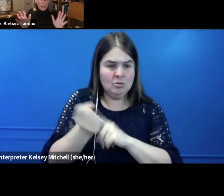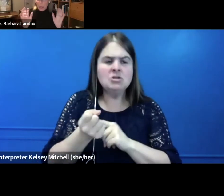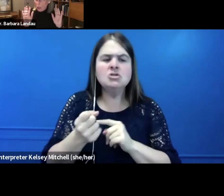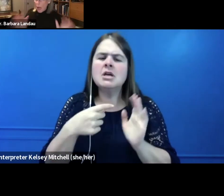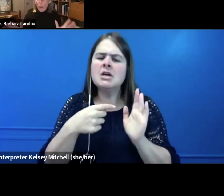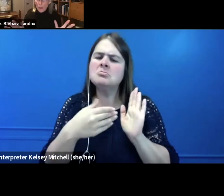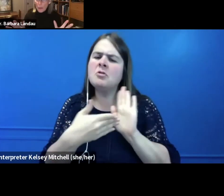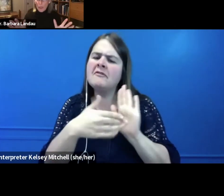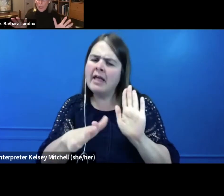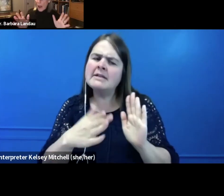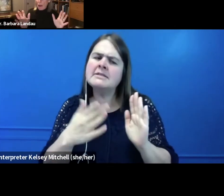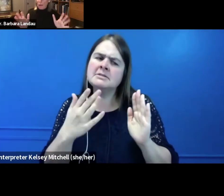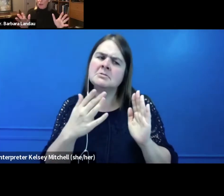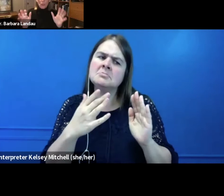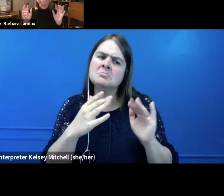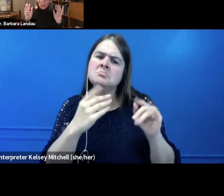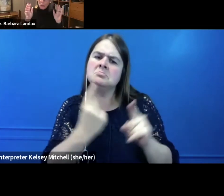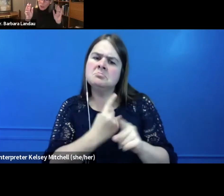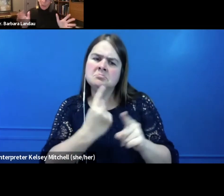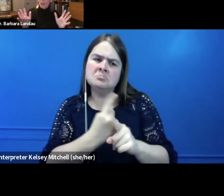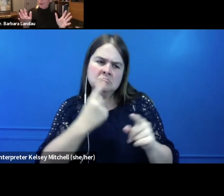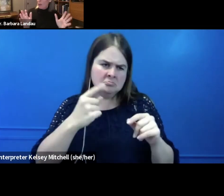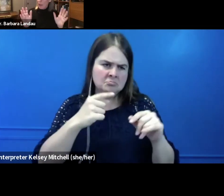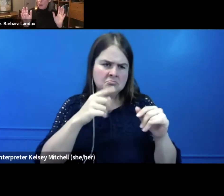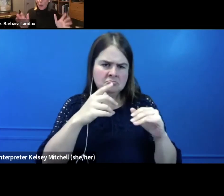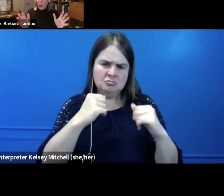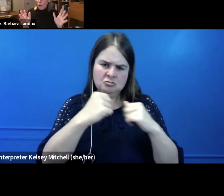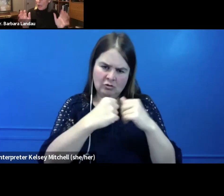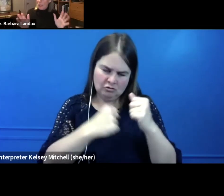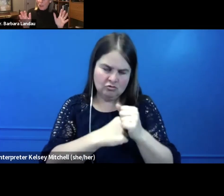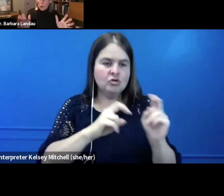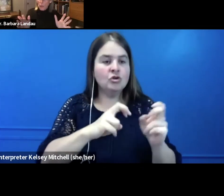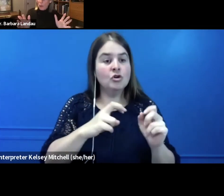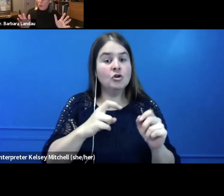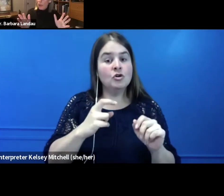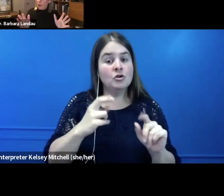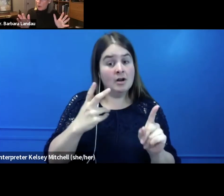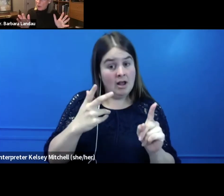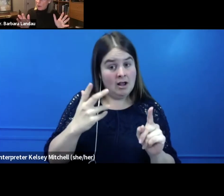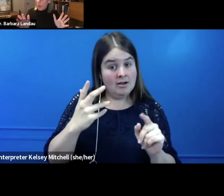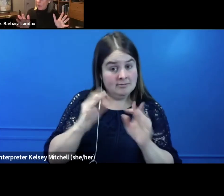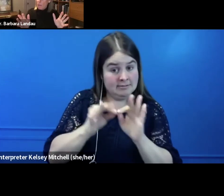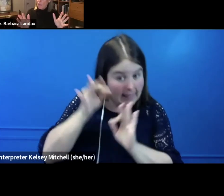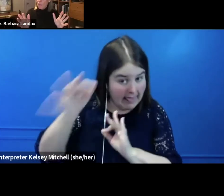a lot worse than an average typically